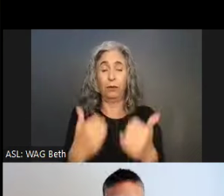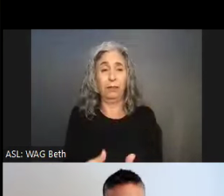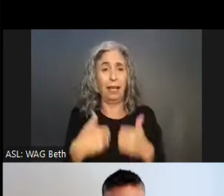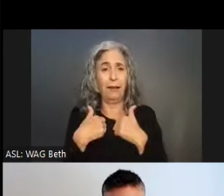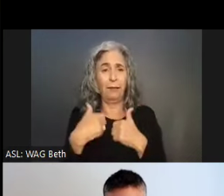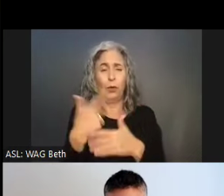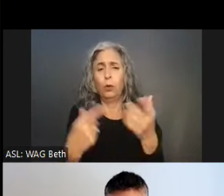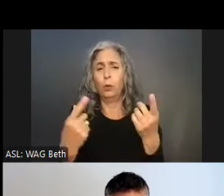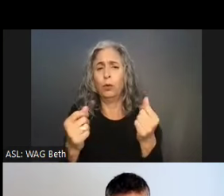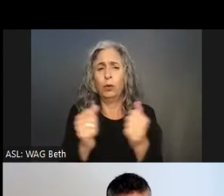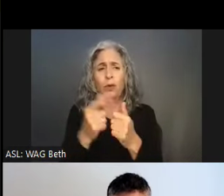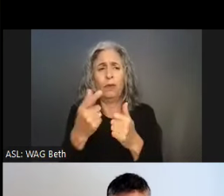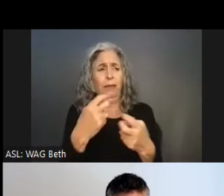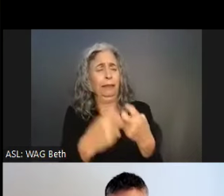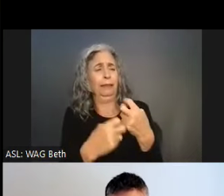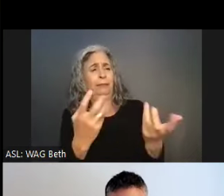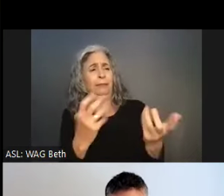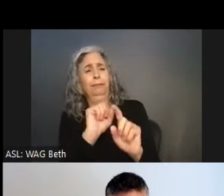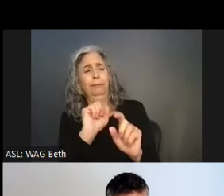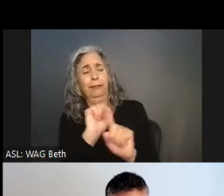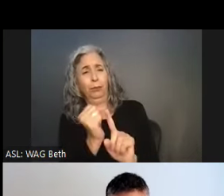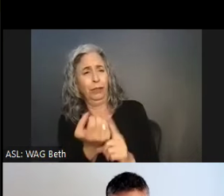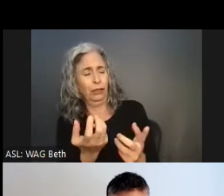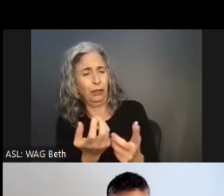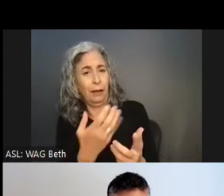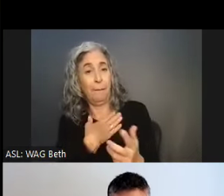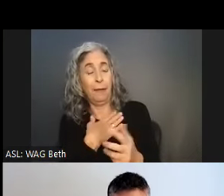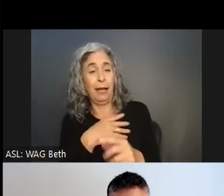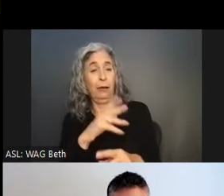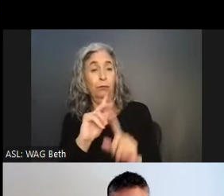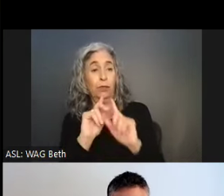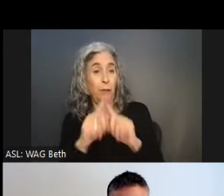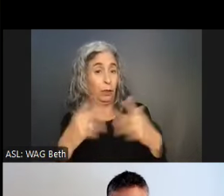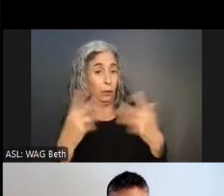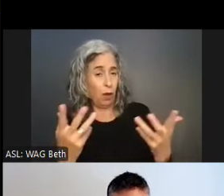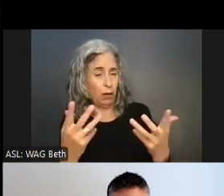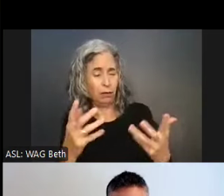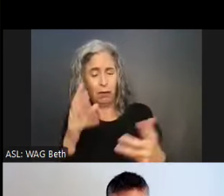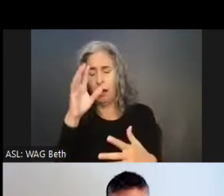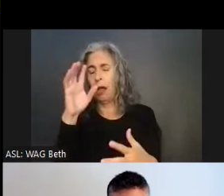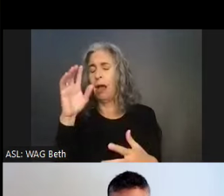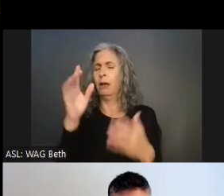predicament? My personal response is that I believe that we need to prioritize the use